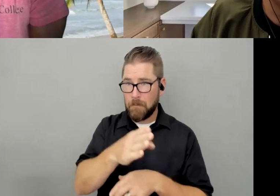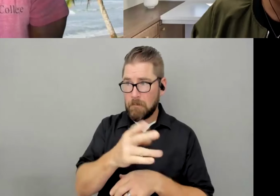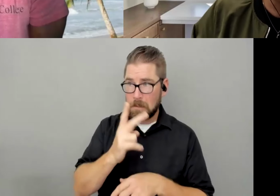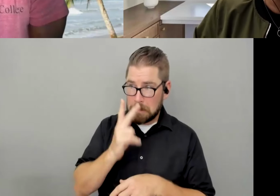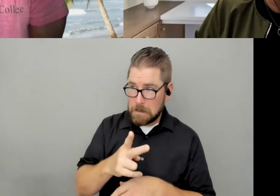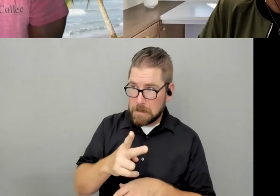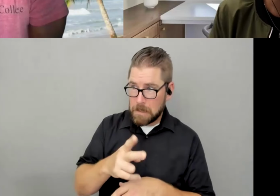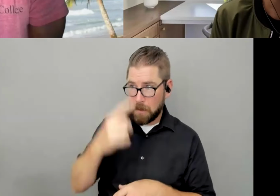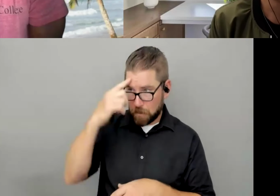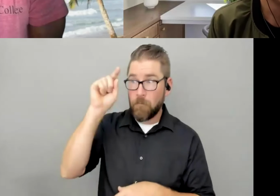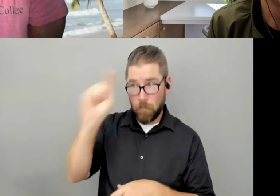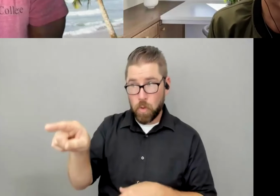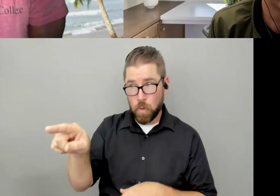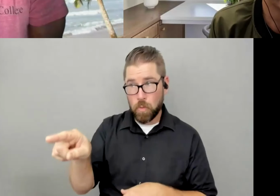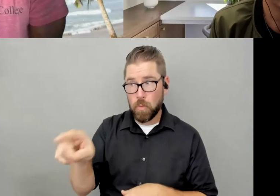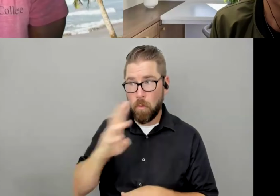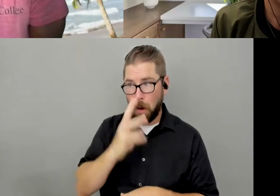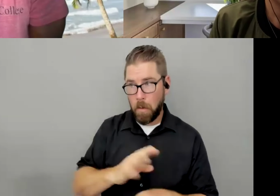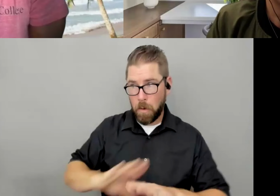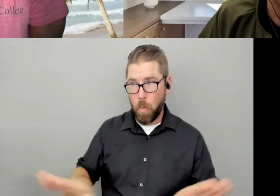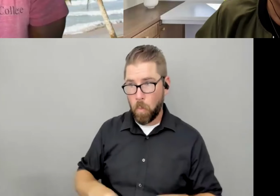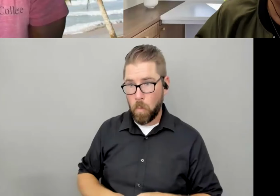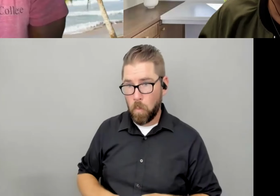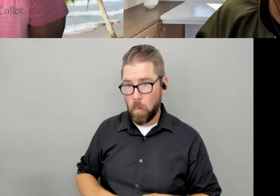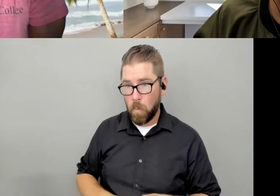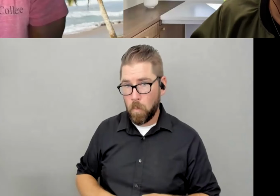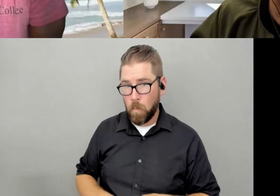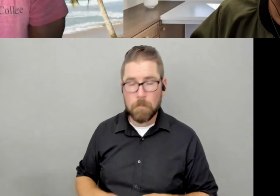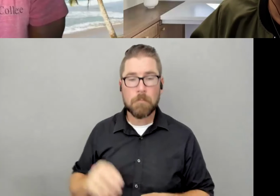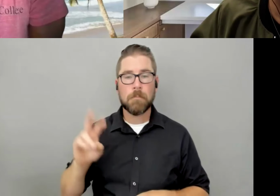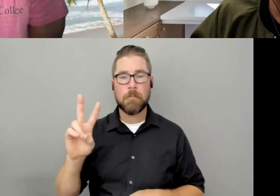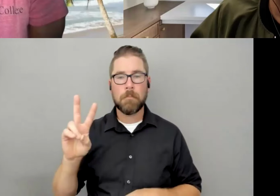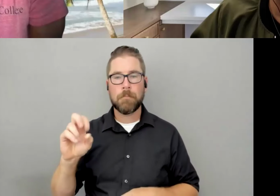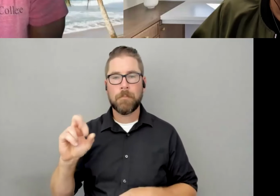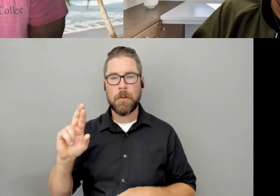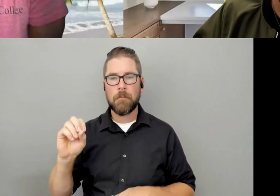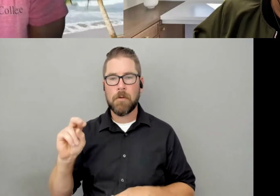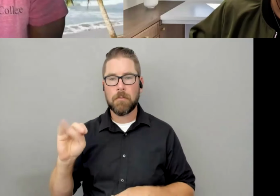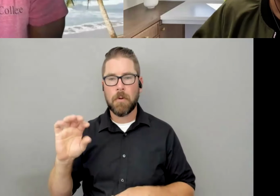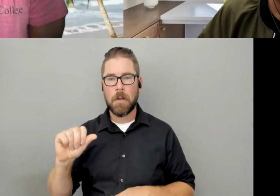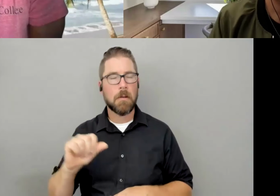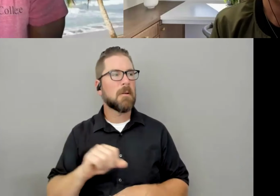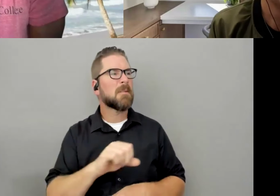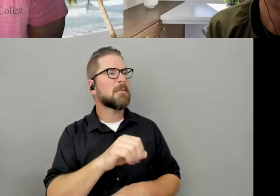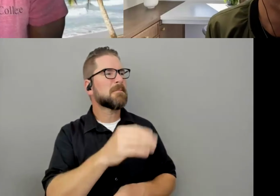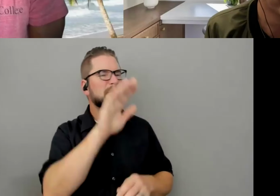Yeah, yeah. Veronica? Oh. Hey there. I just received more information from Silvia Flores. I know she asked a question